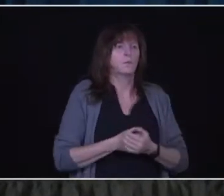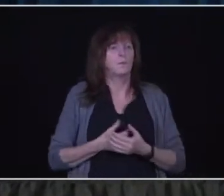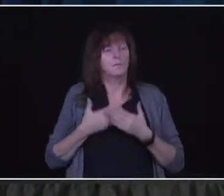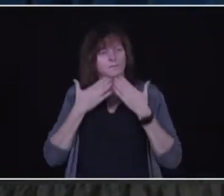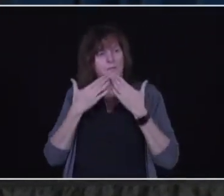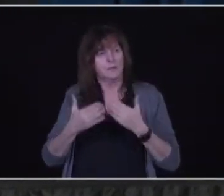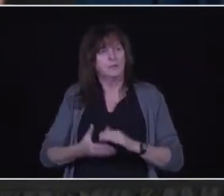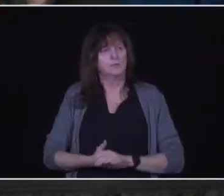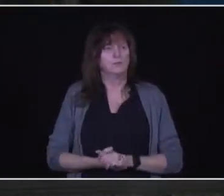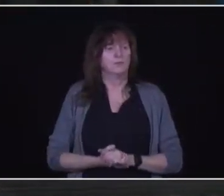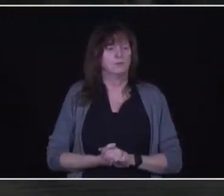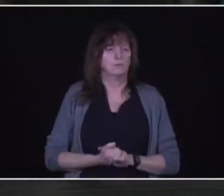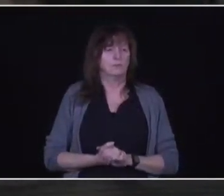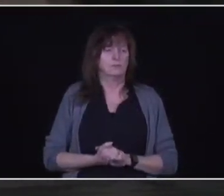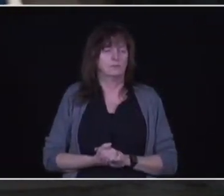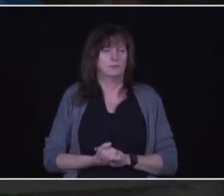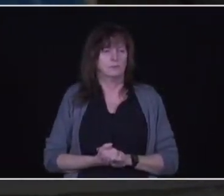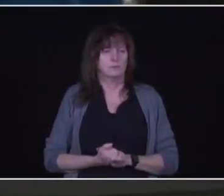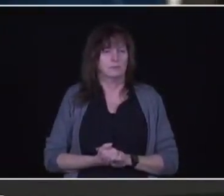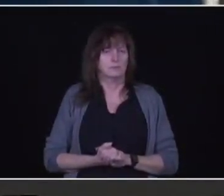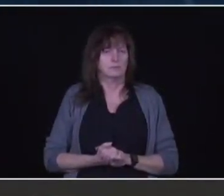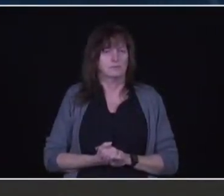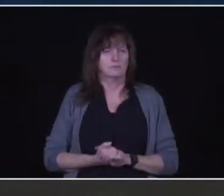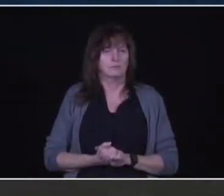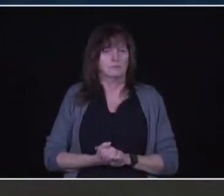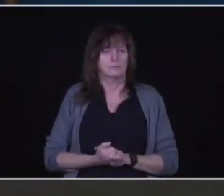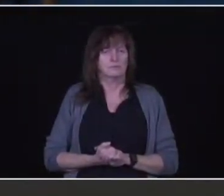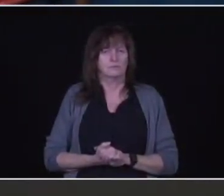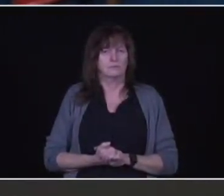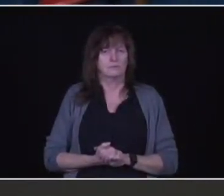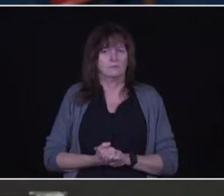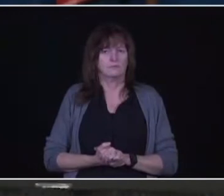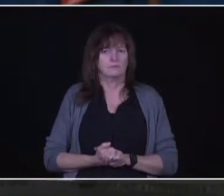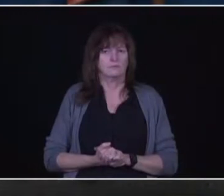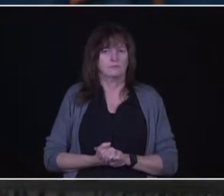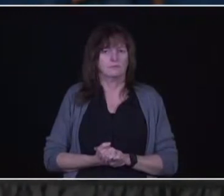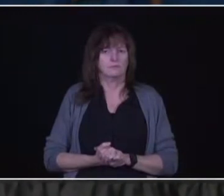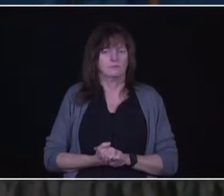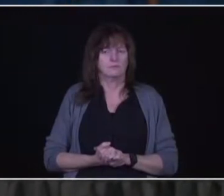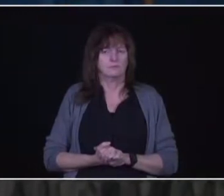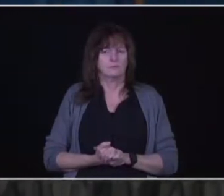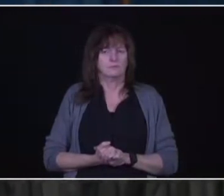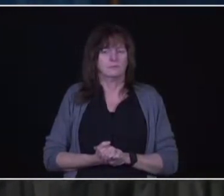act quickly, to remove them and ensure that they have the support available to them. Thank you everyone.